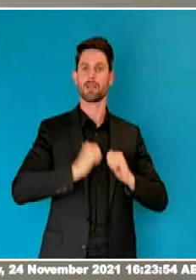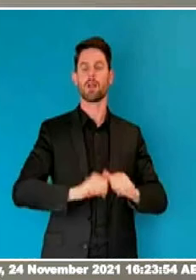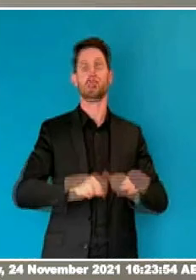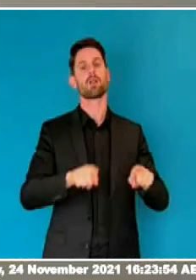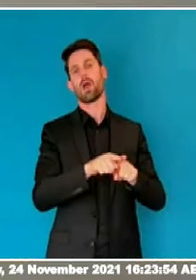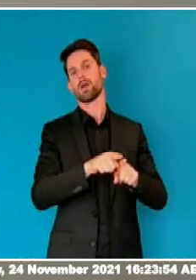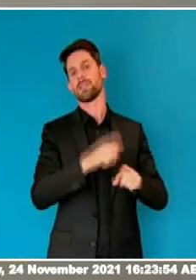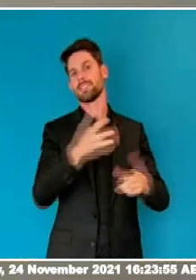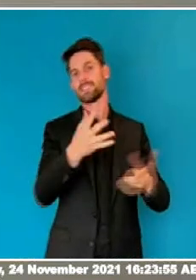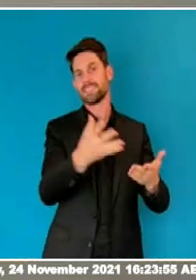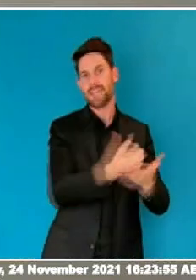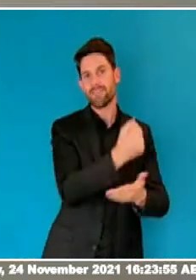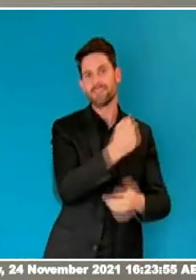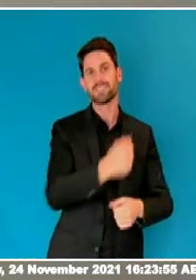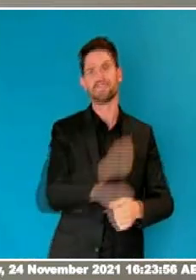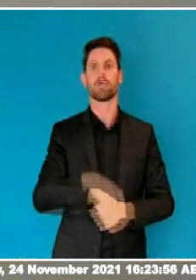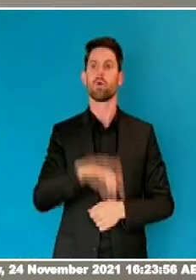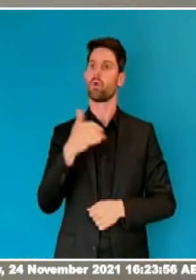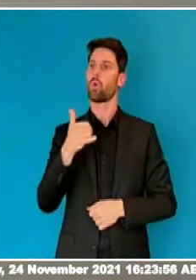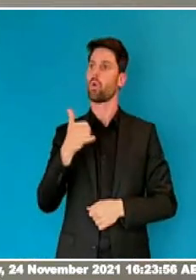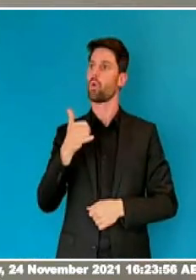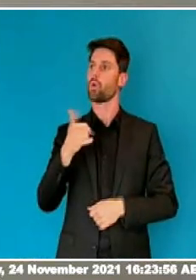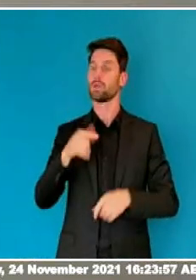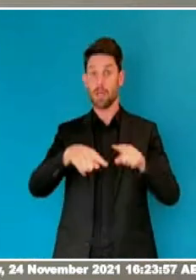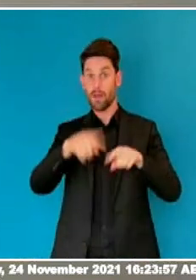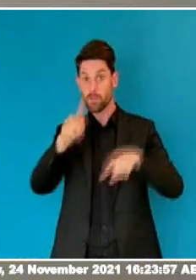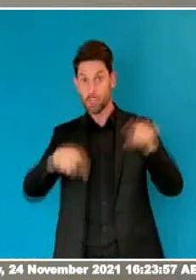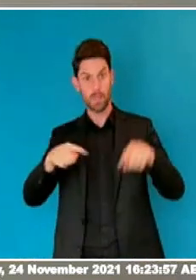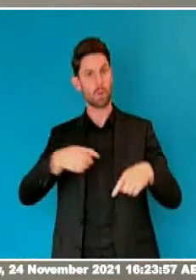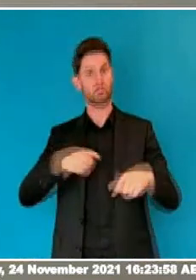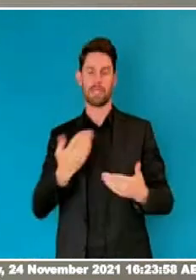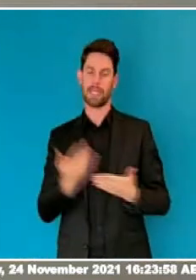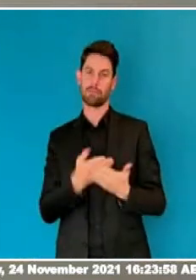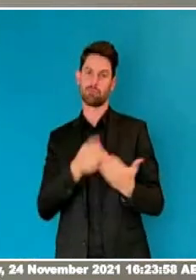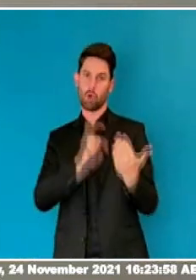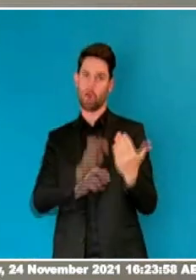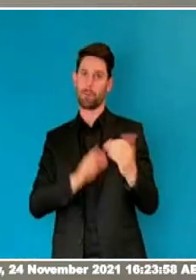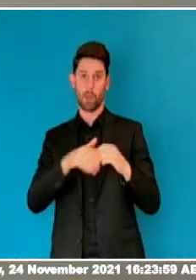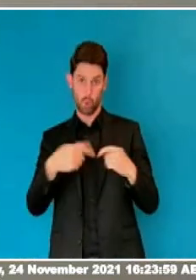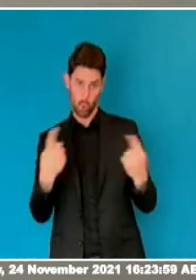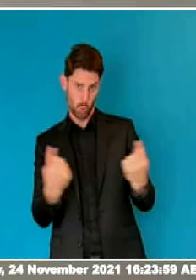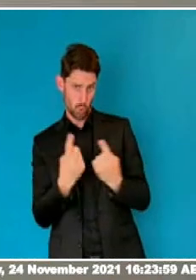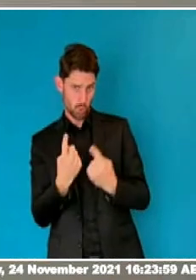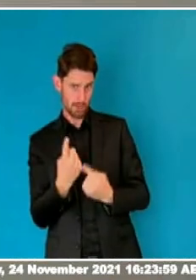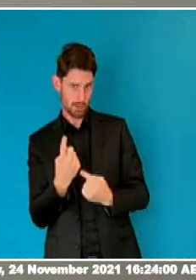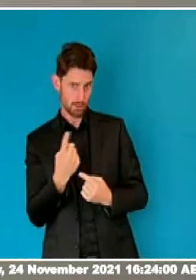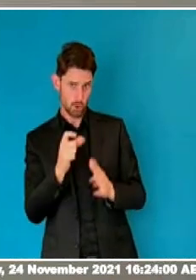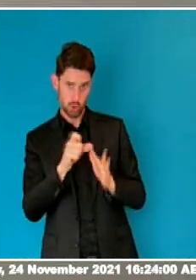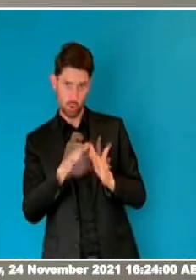So we absolutely report those statistics internally and we have trained